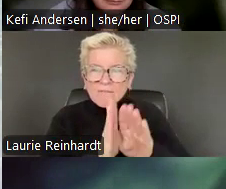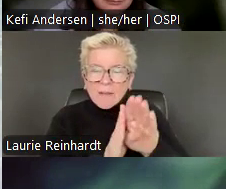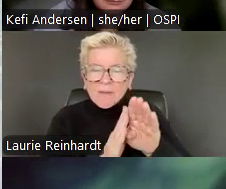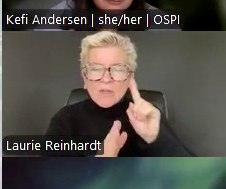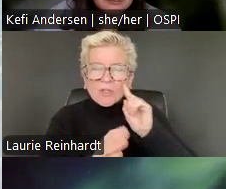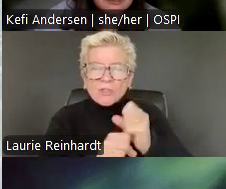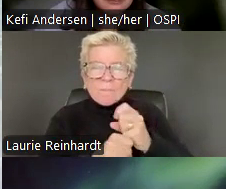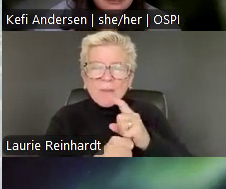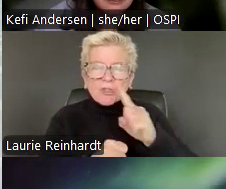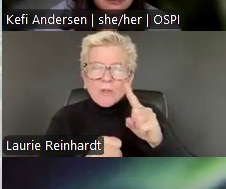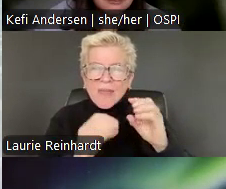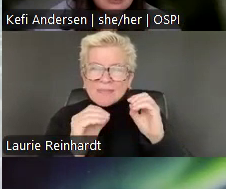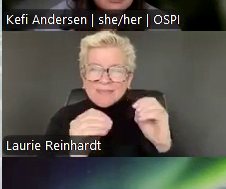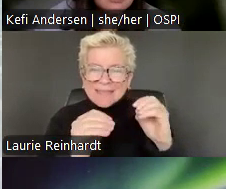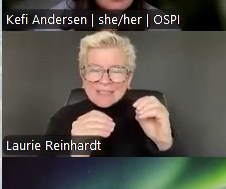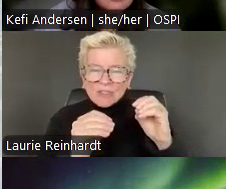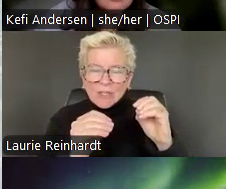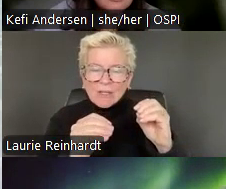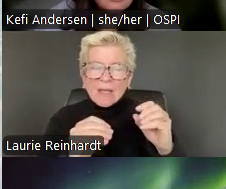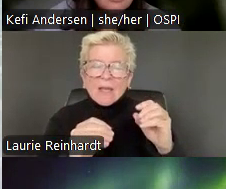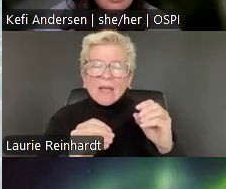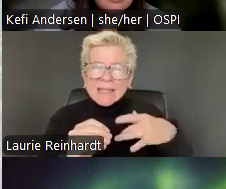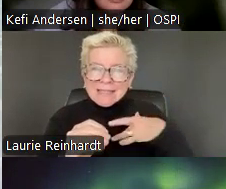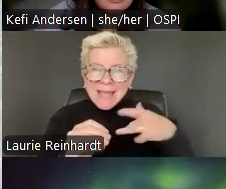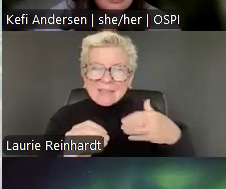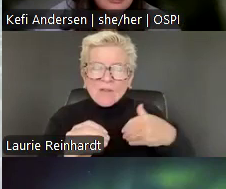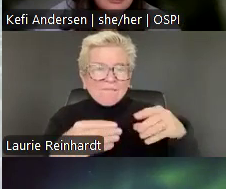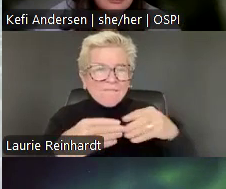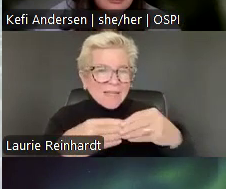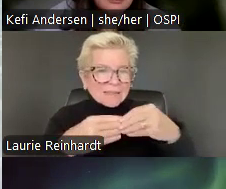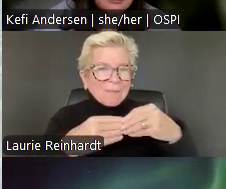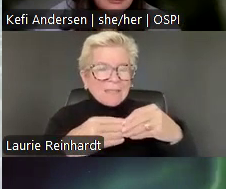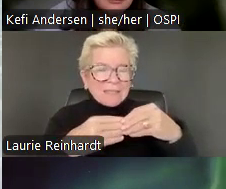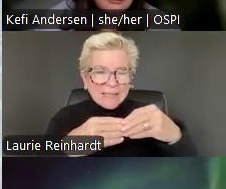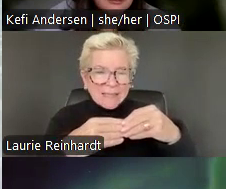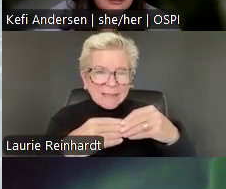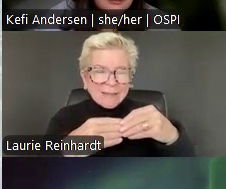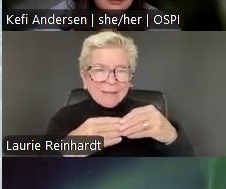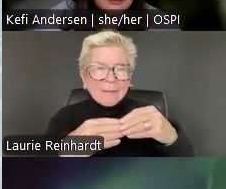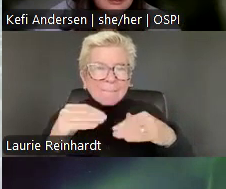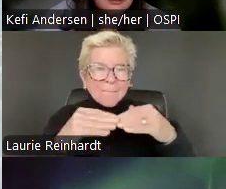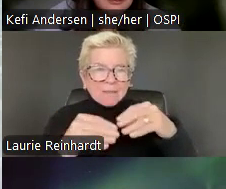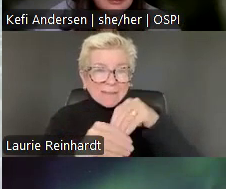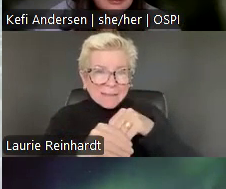generally have that flexibility built in. The other thing that I'll say is